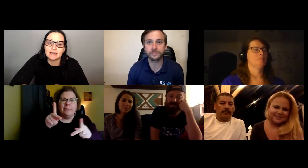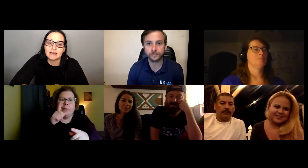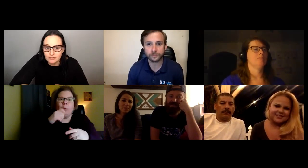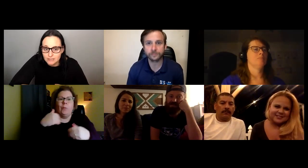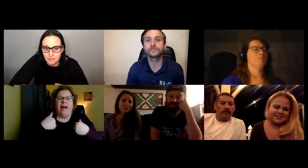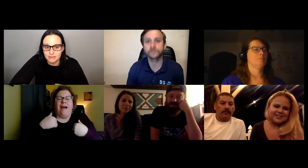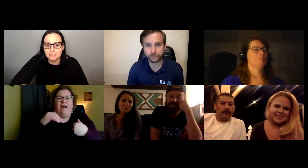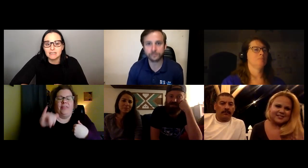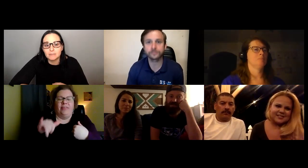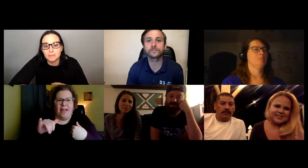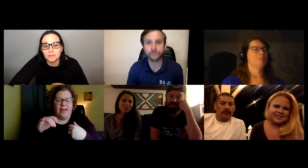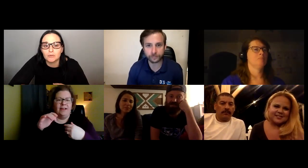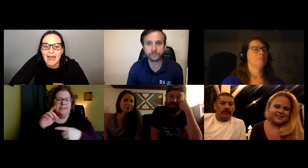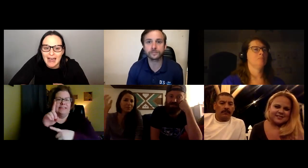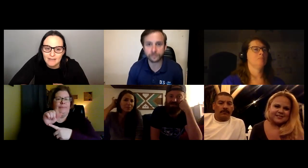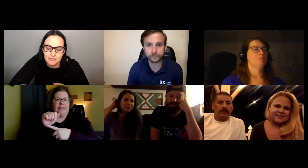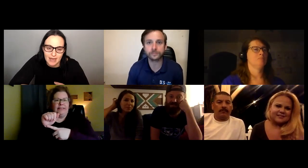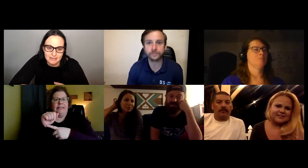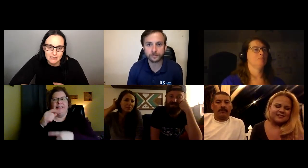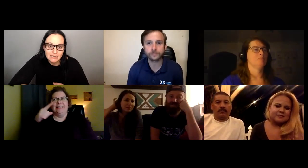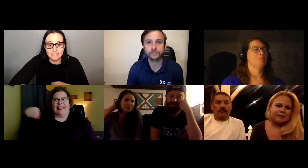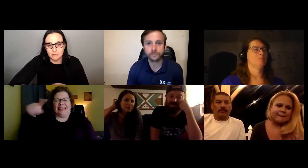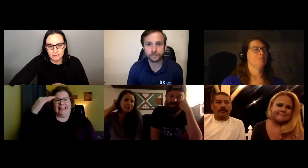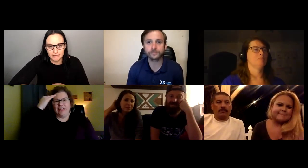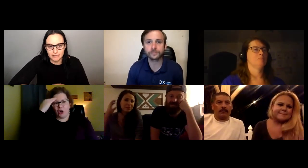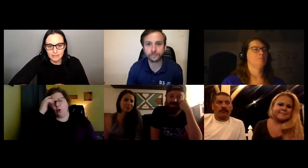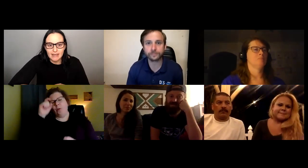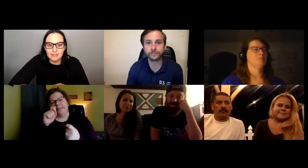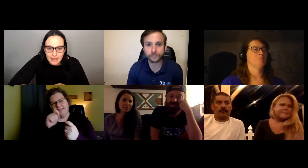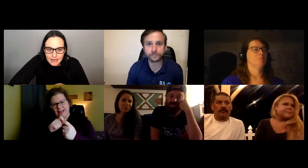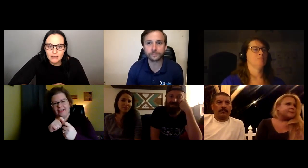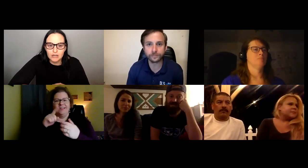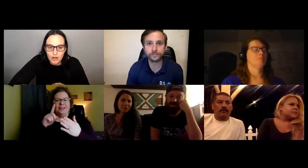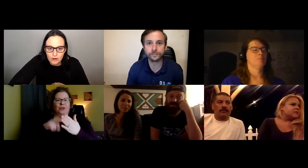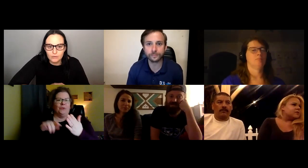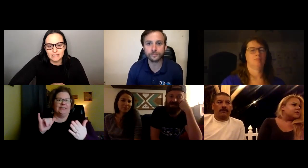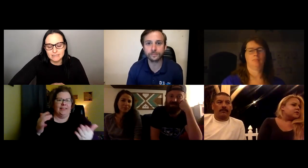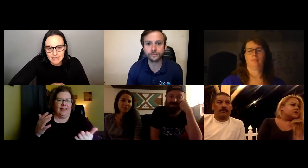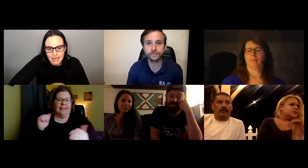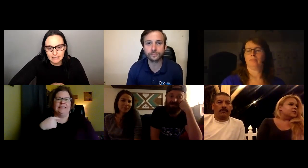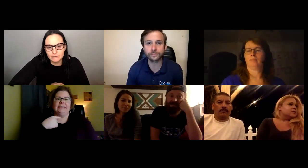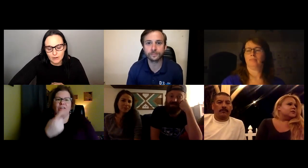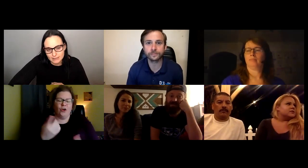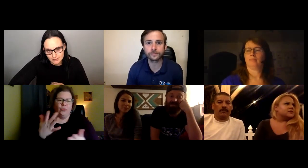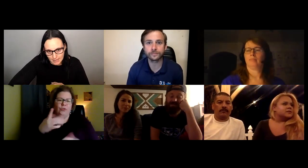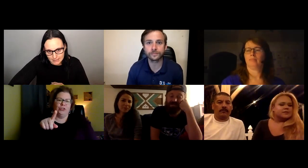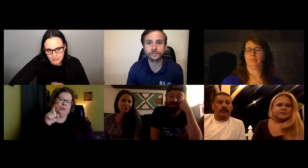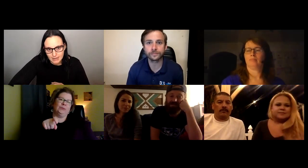other disabilities getting people who have that disability